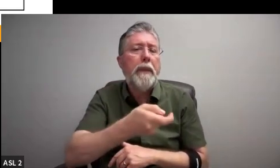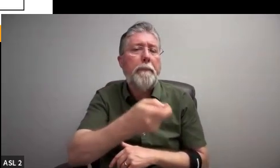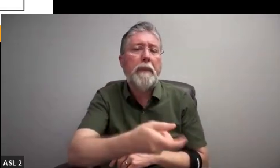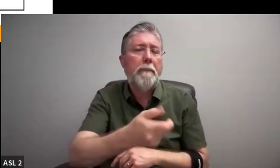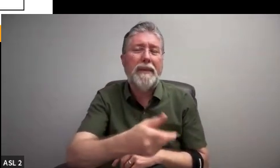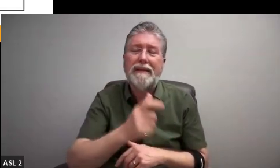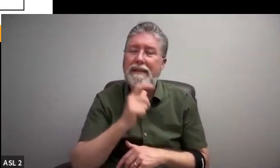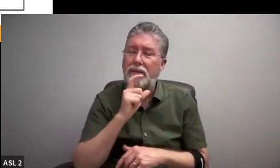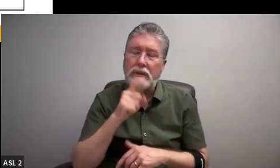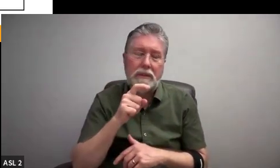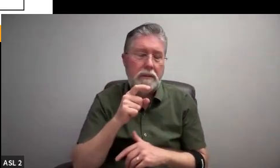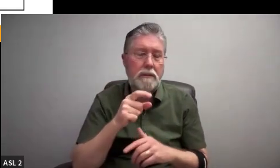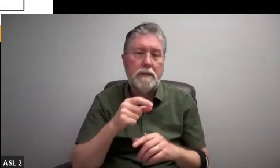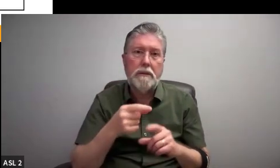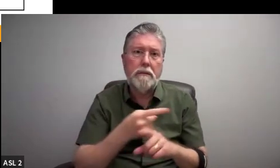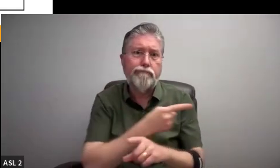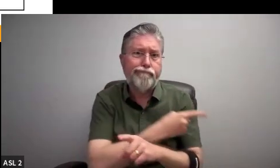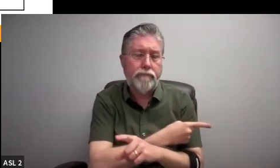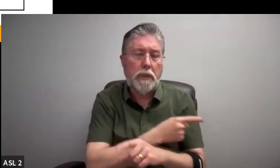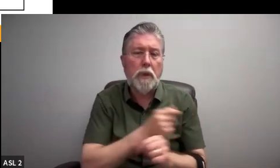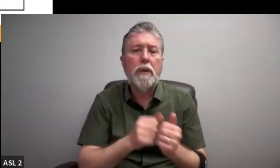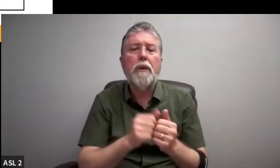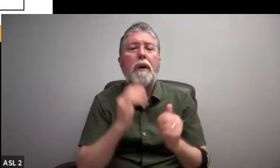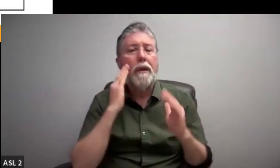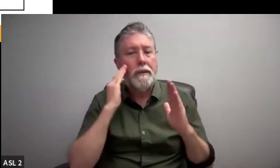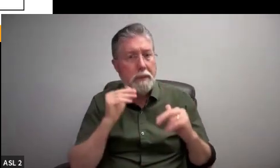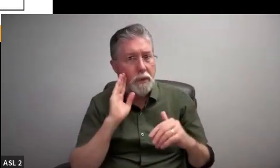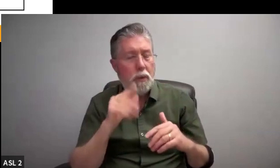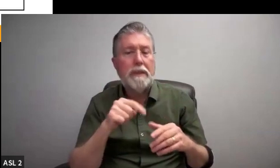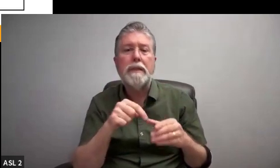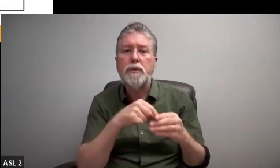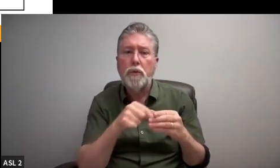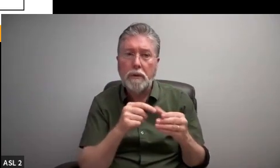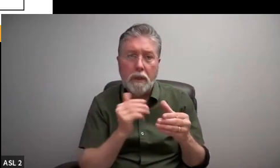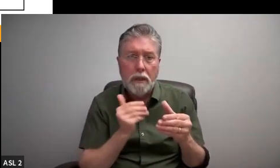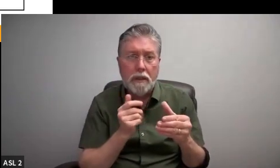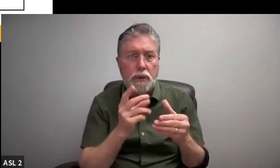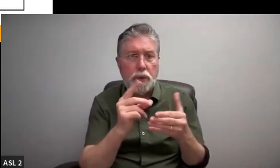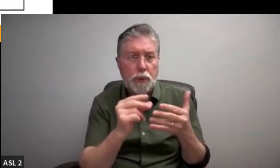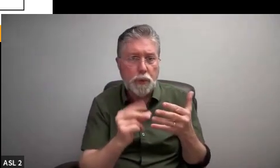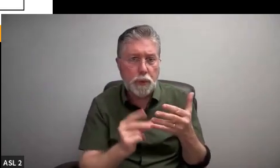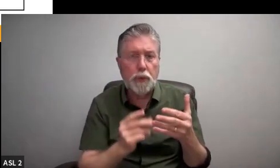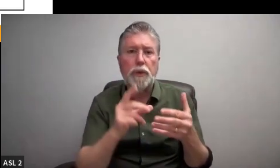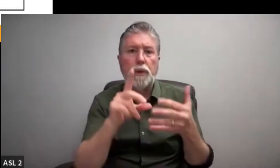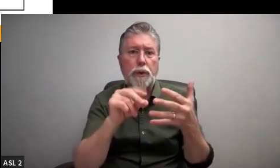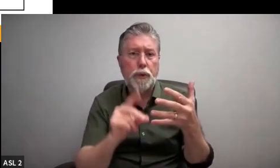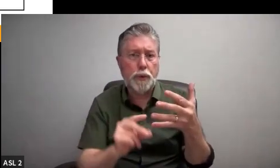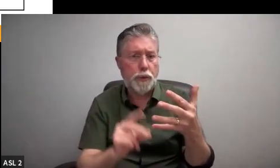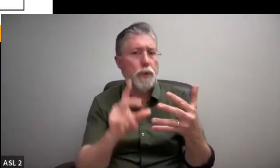again, you likely are going to be undertaking many internal steps that will be parts of each of